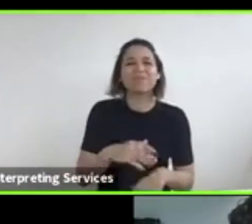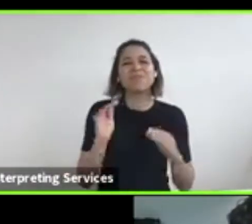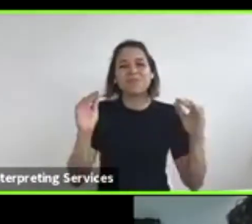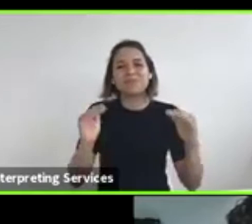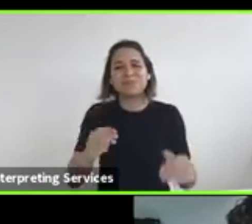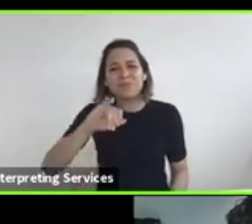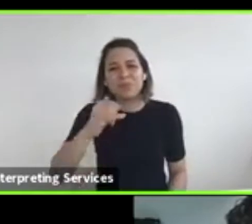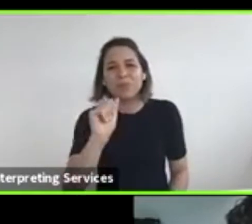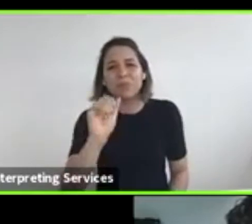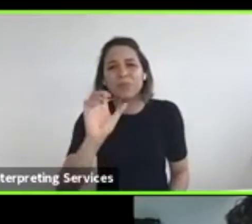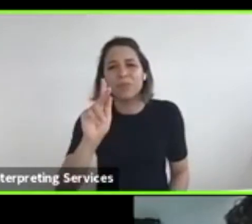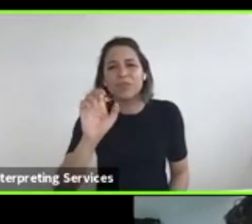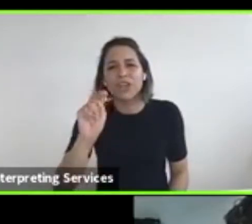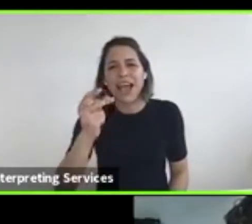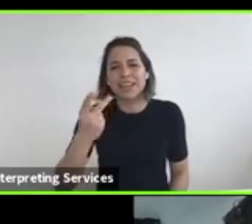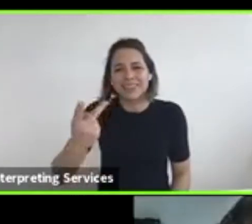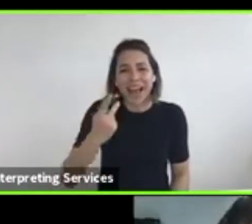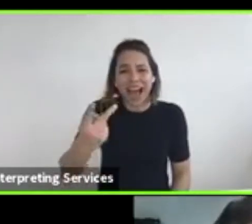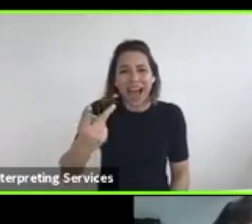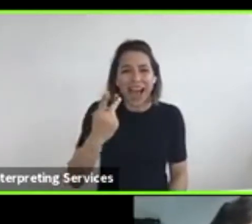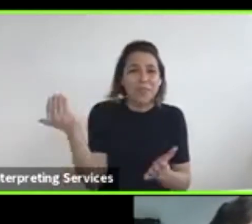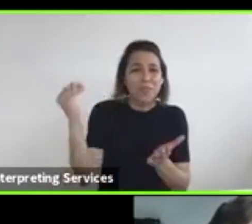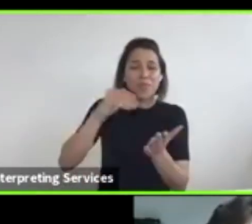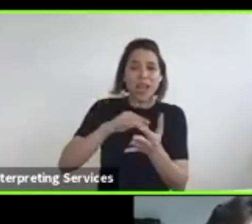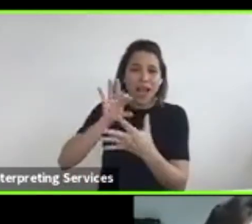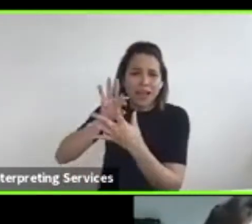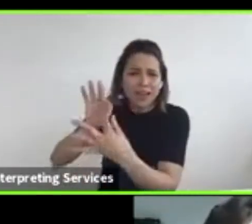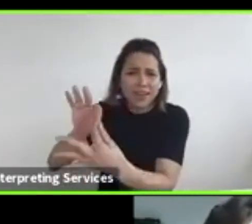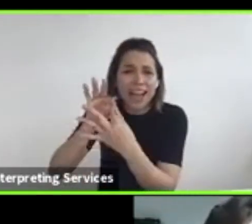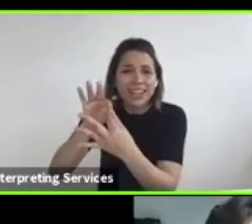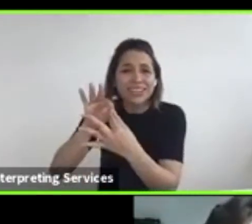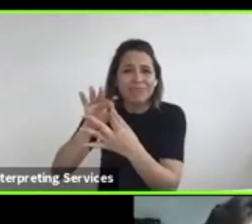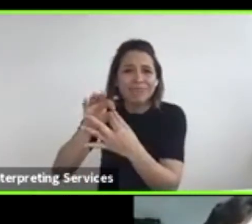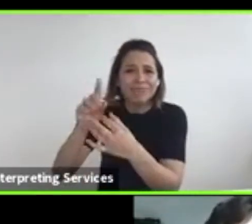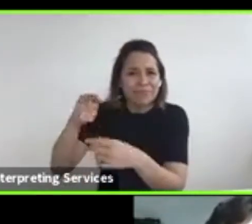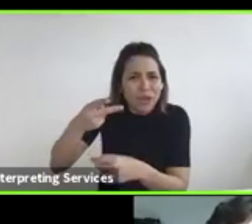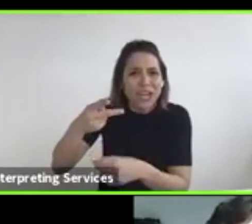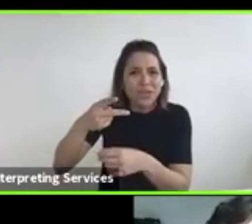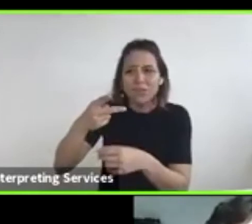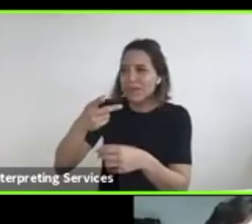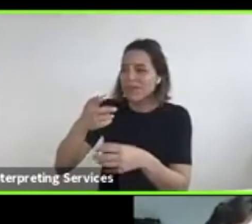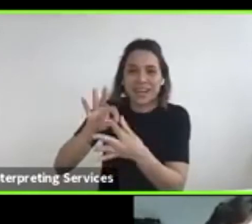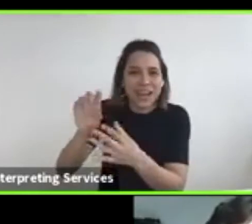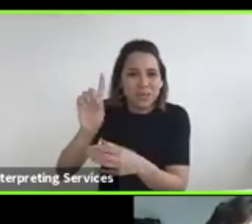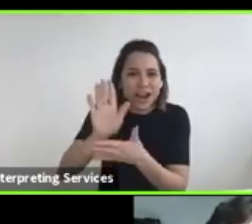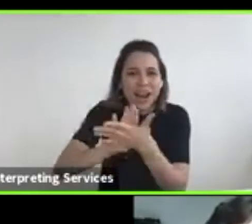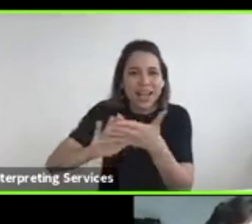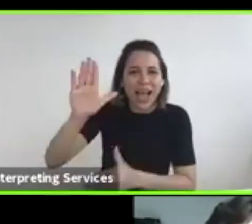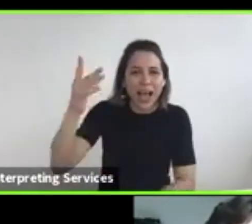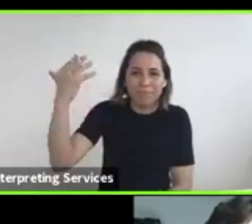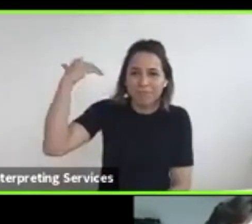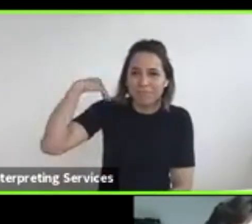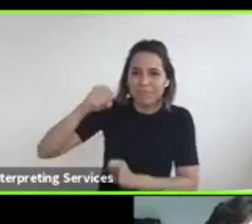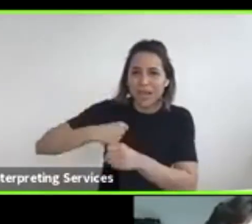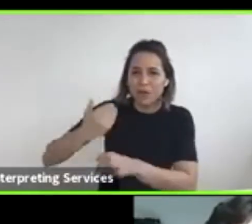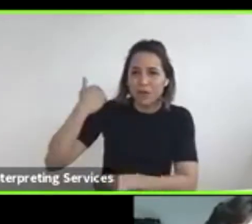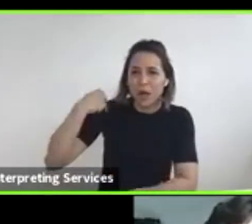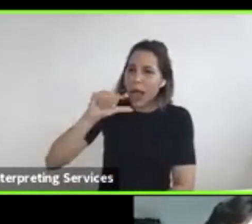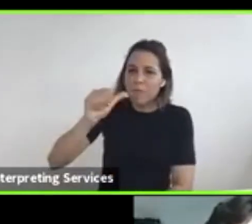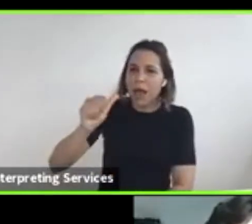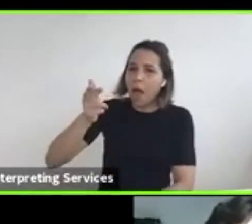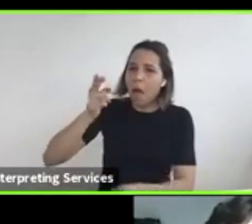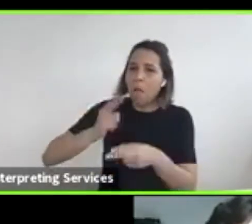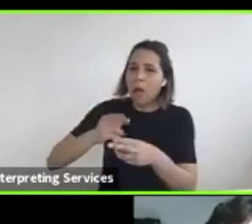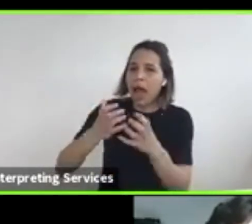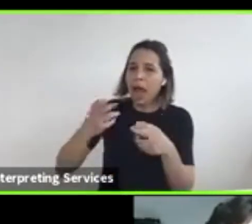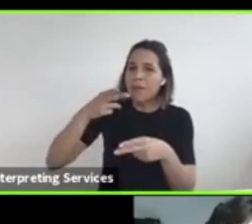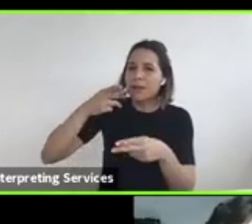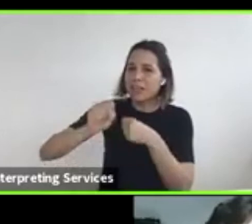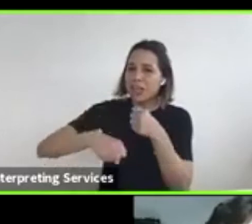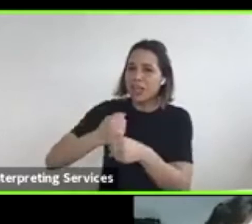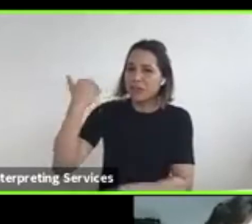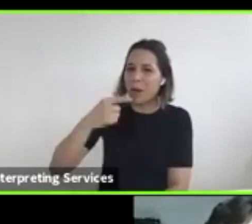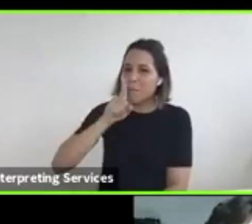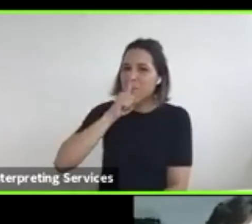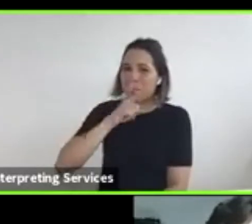AFTER BEING COLLEGE MATES, SOME YEARS AGO. I'M NOT GOING TO SAY HOW MANY, BUT IT'S